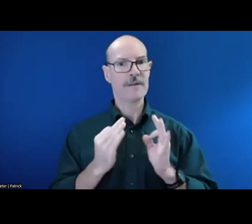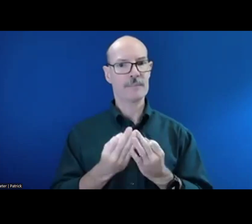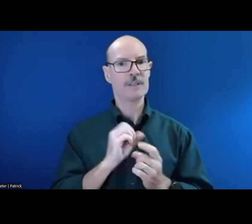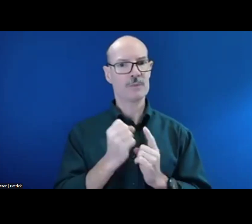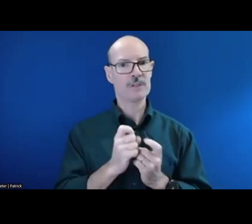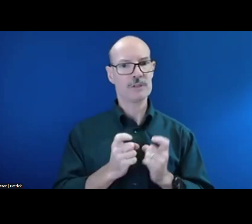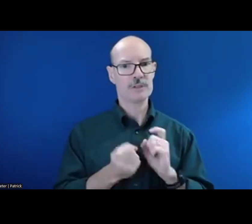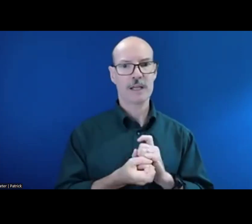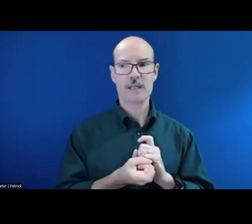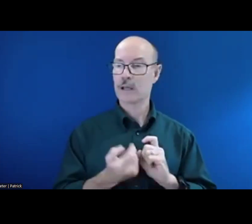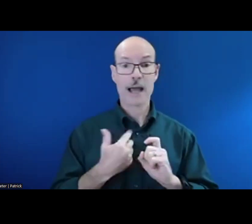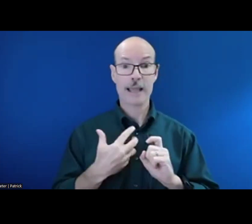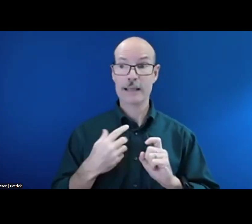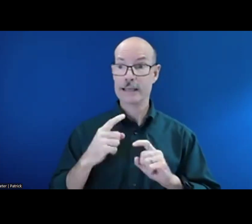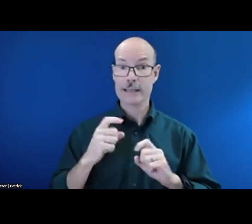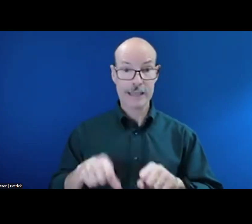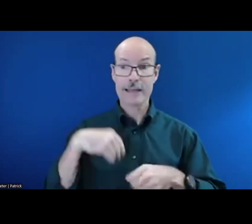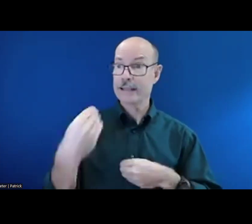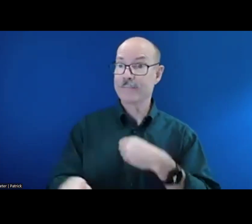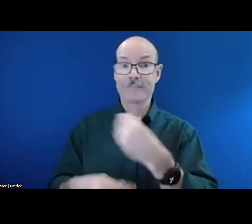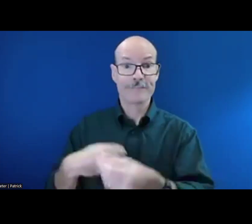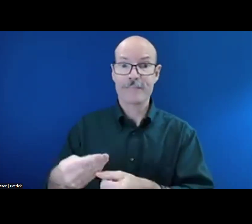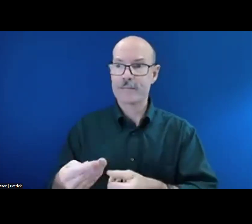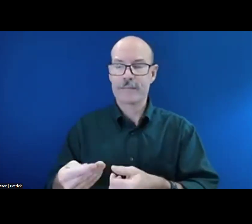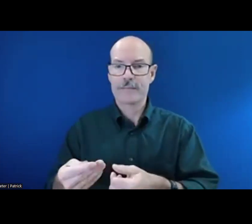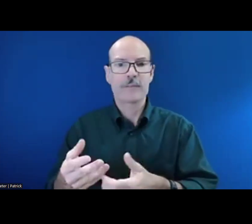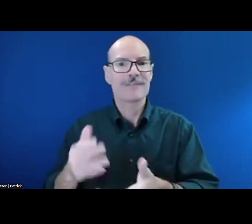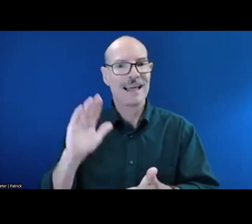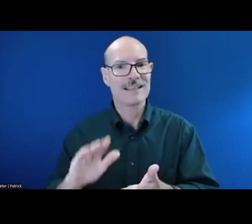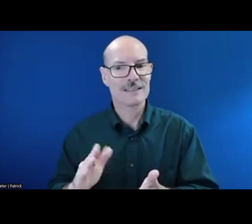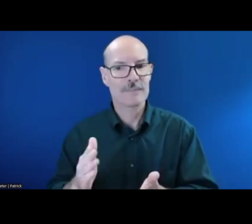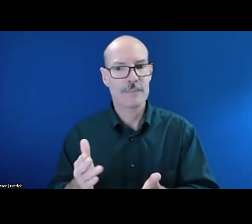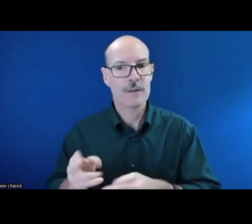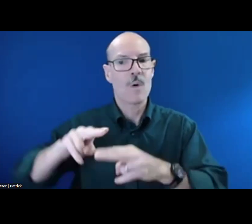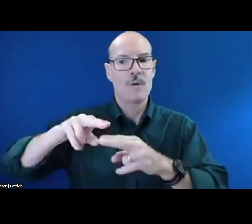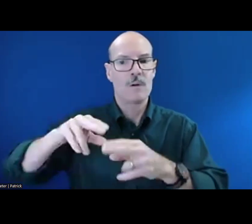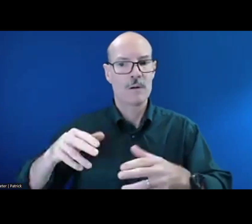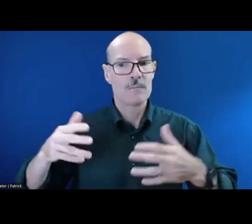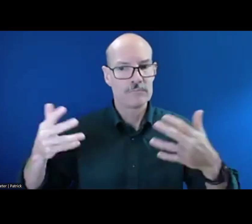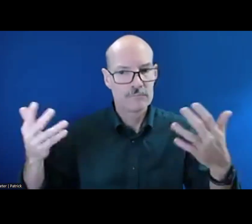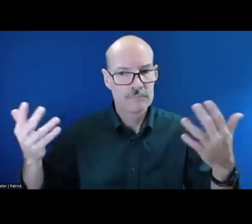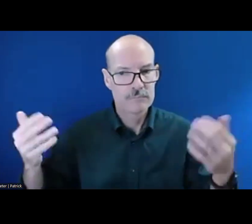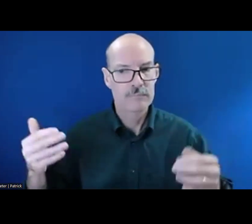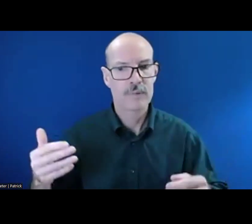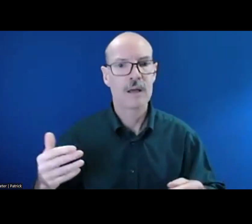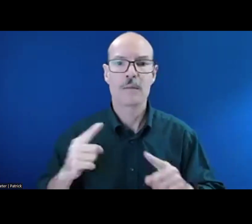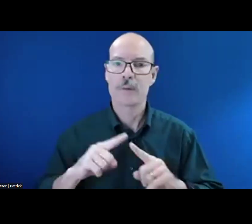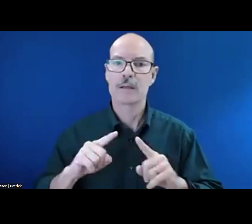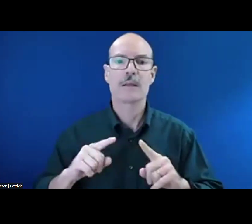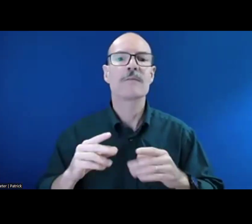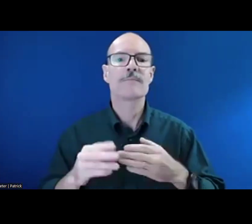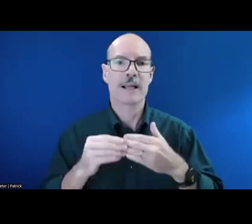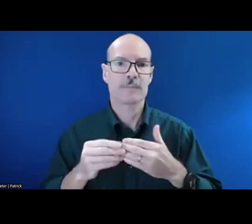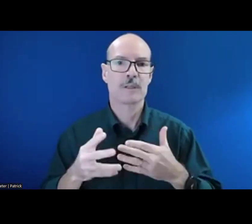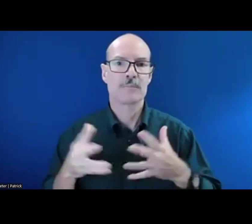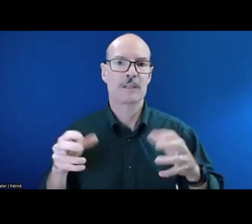So you need to ideally try to be as flexible and cooperative as possible in this whole journey.